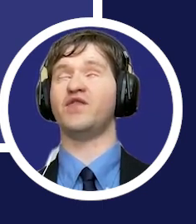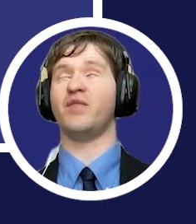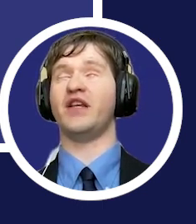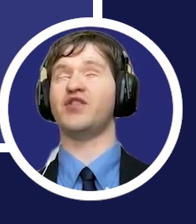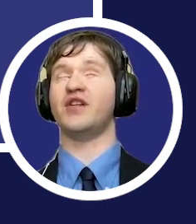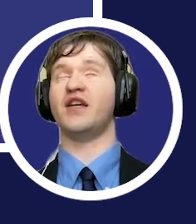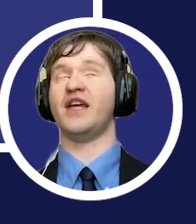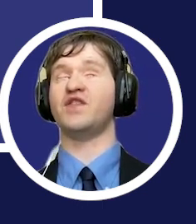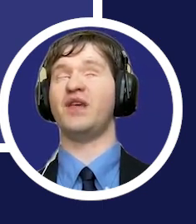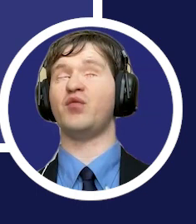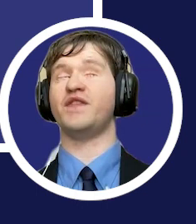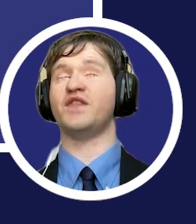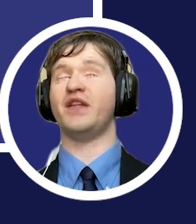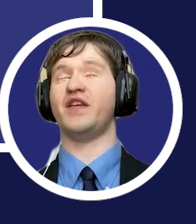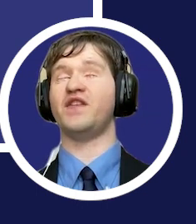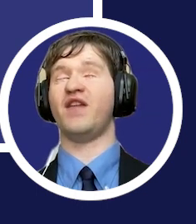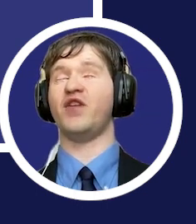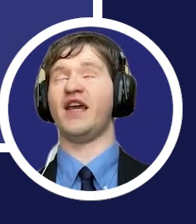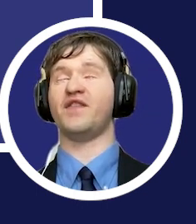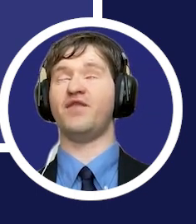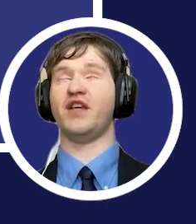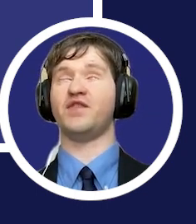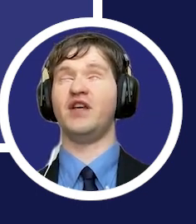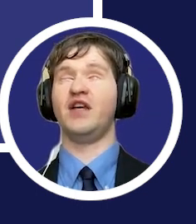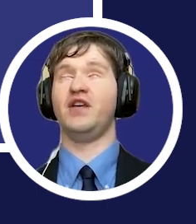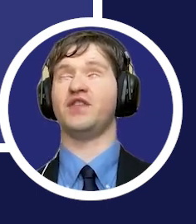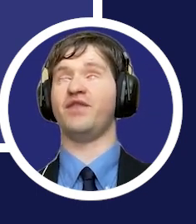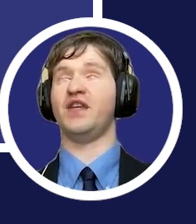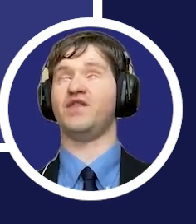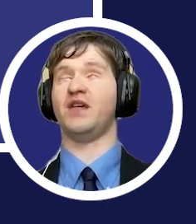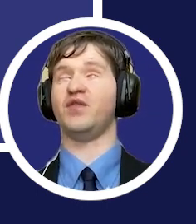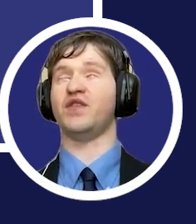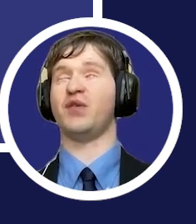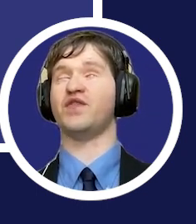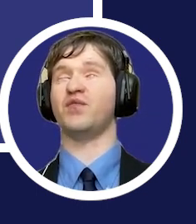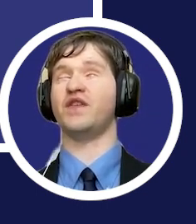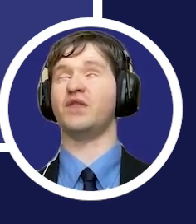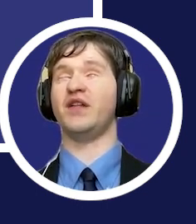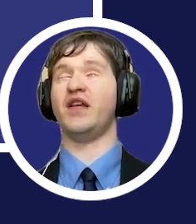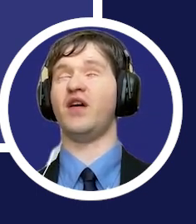discrimination against people with disabilities in everyday activities. Some of the examples of a person with disability